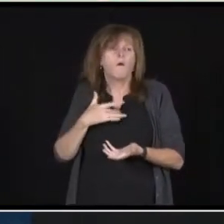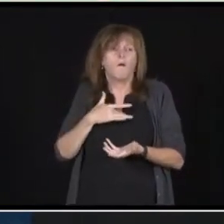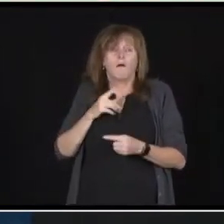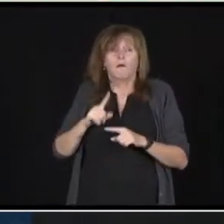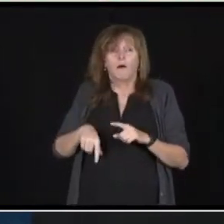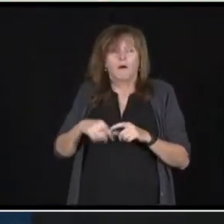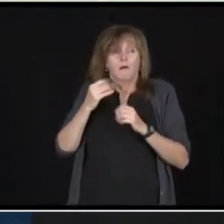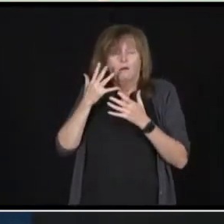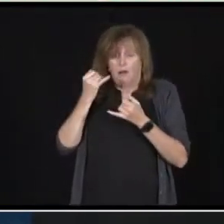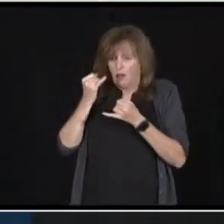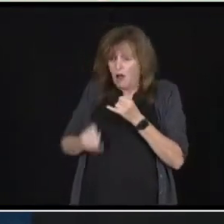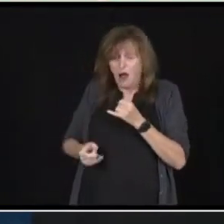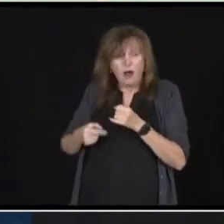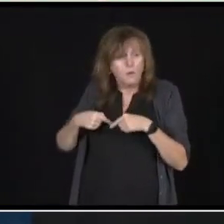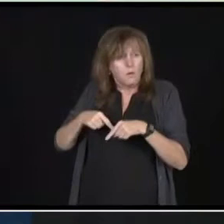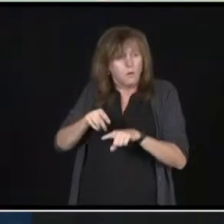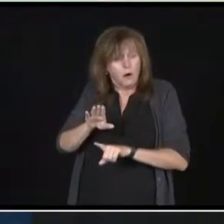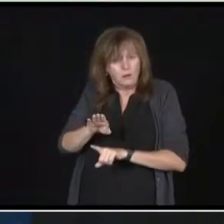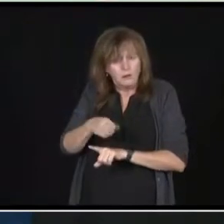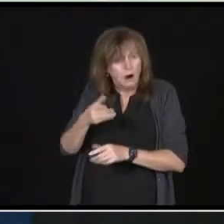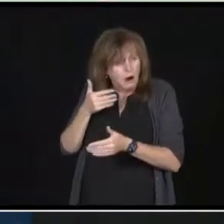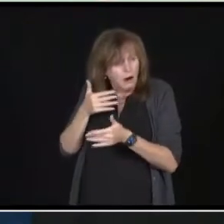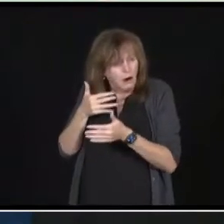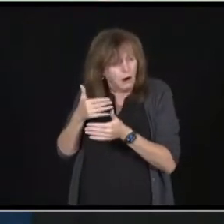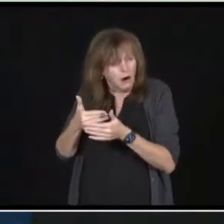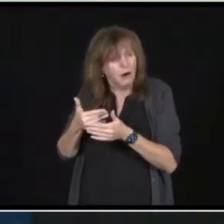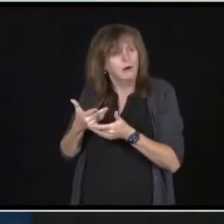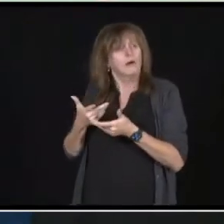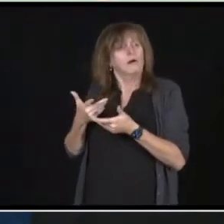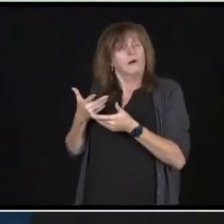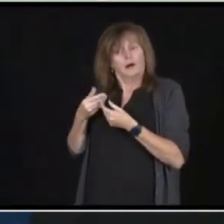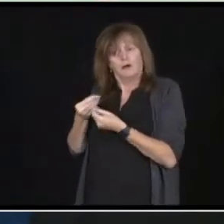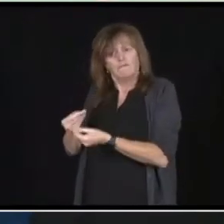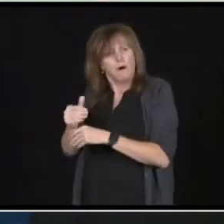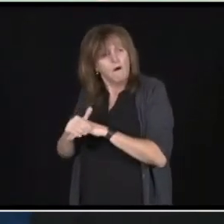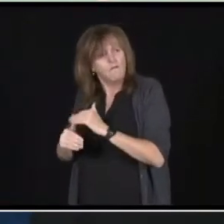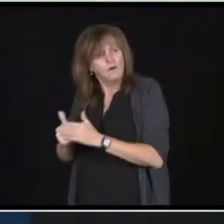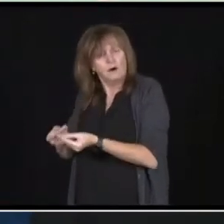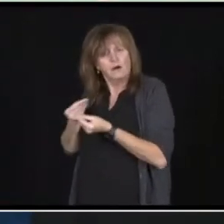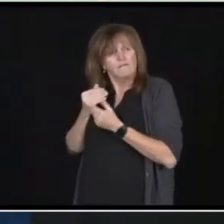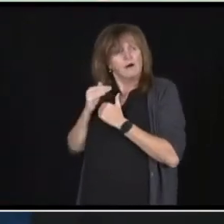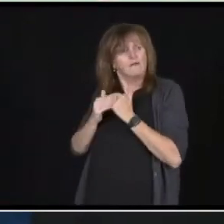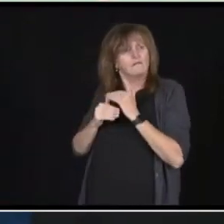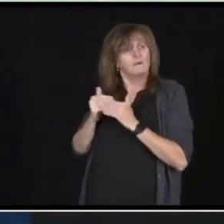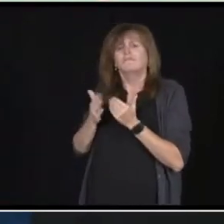be decider, be with your loved ones the last hours her last days. Decider